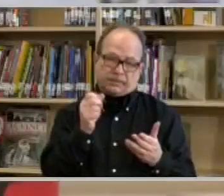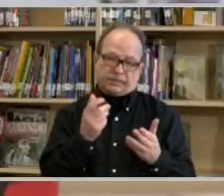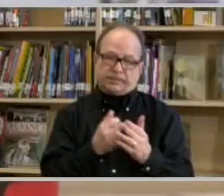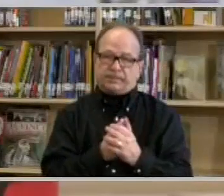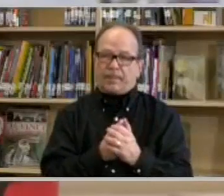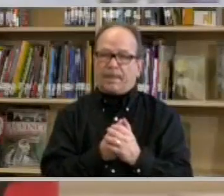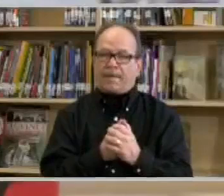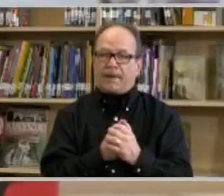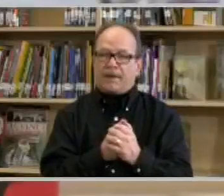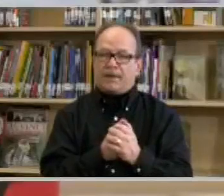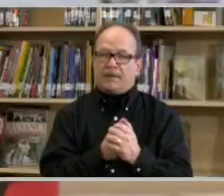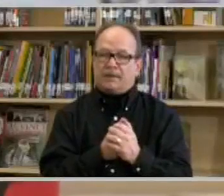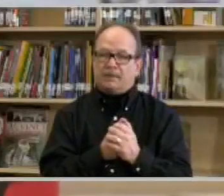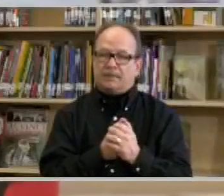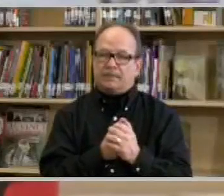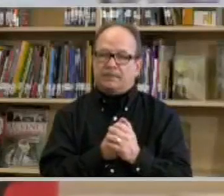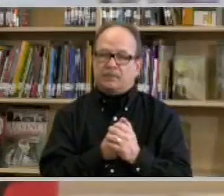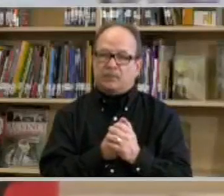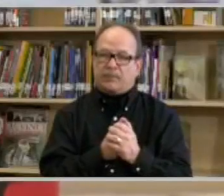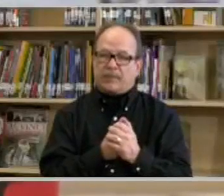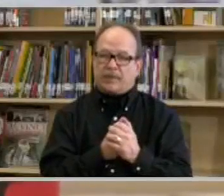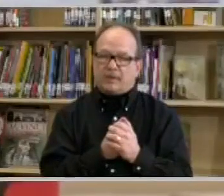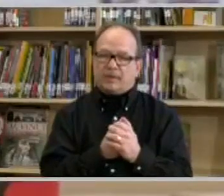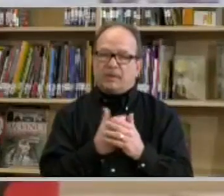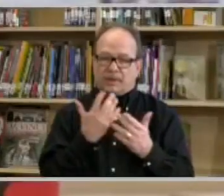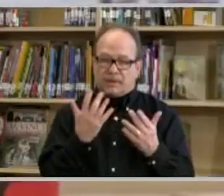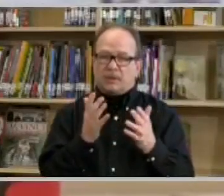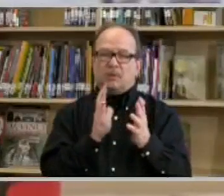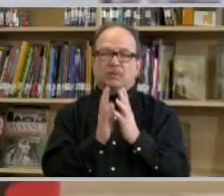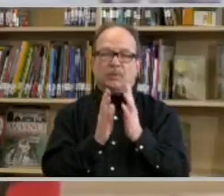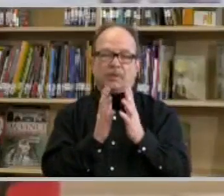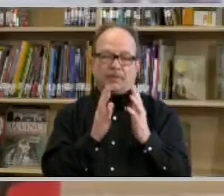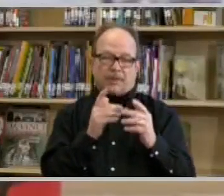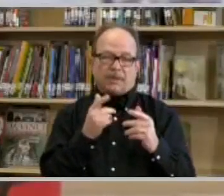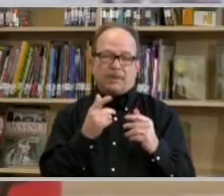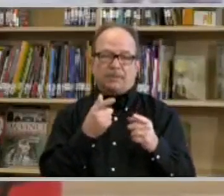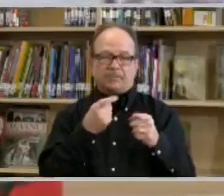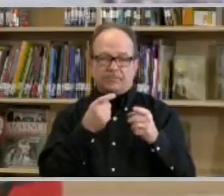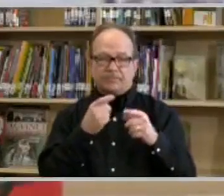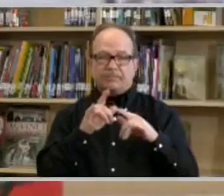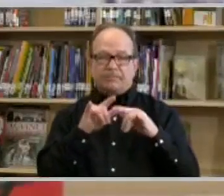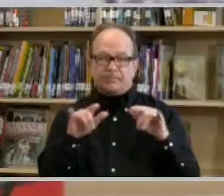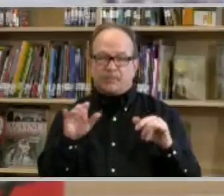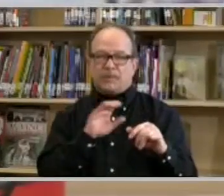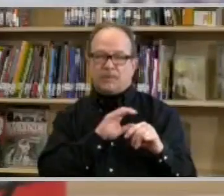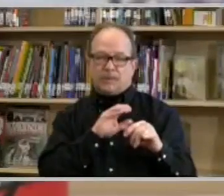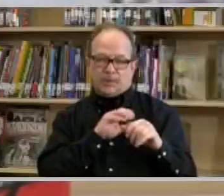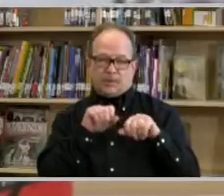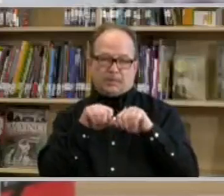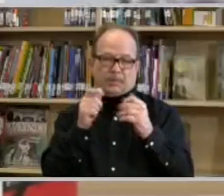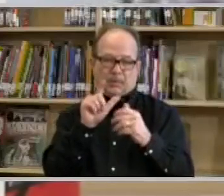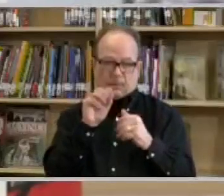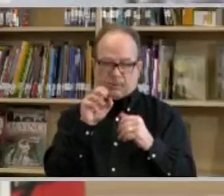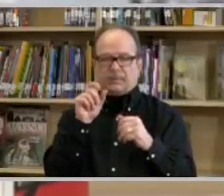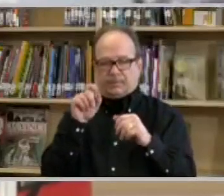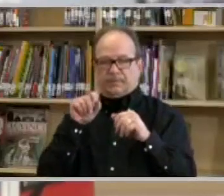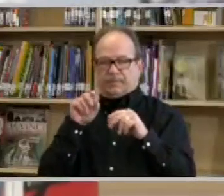INFRASTRUCTURE, TARGETING ILLEGAL GUNS, TARGETING ILLEGAL DRUGS, INCREASING THE POLICE